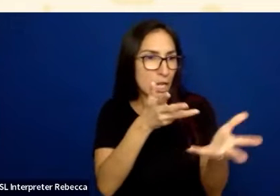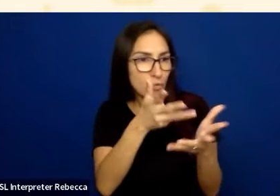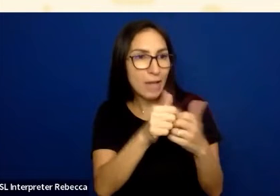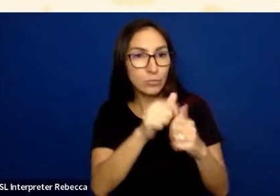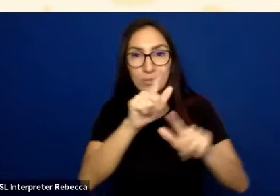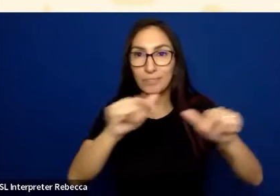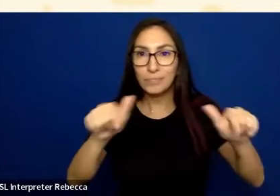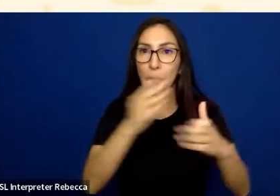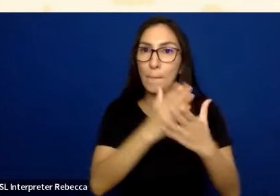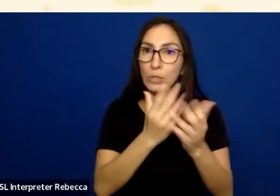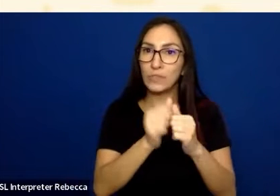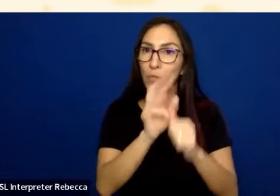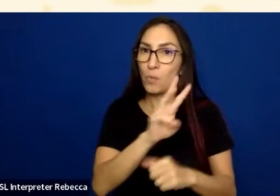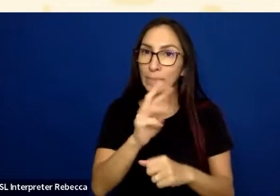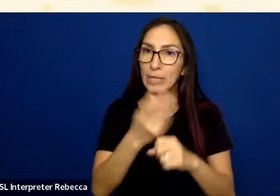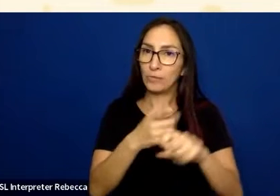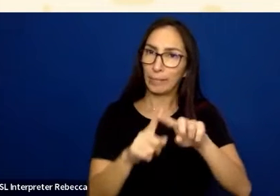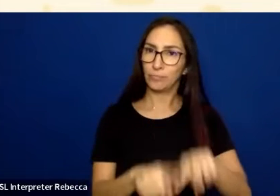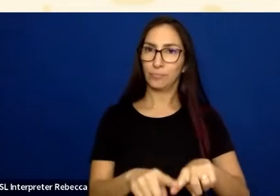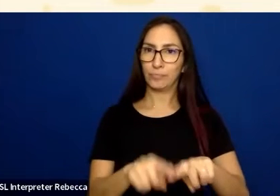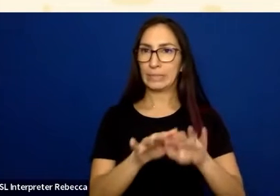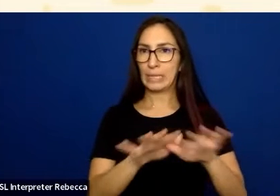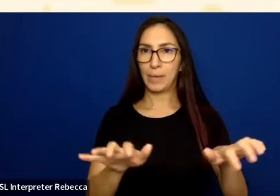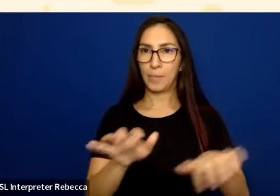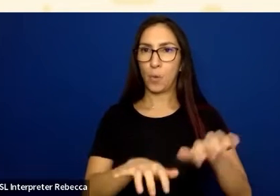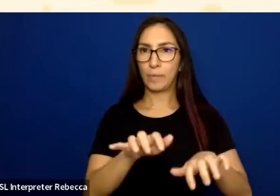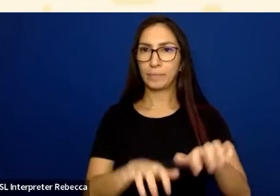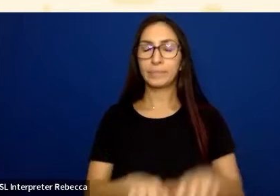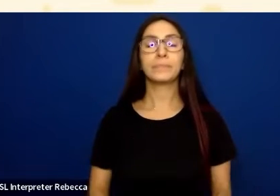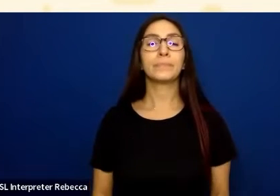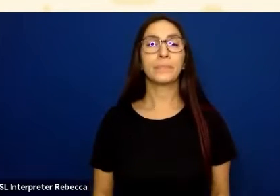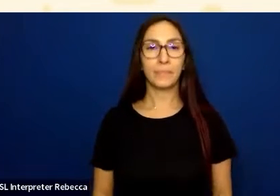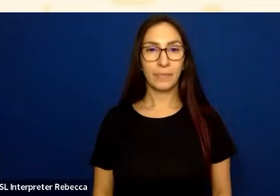And what keyboard accessibility implementation brings in